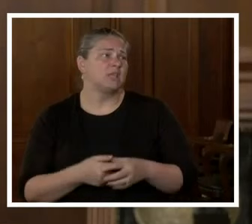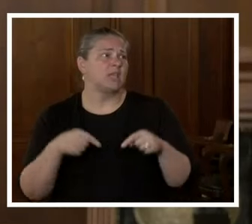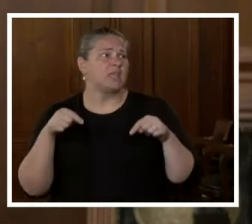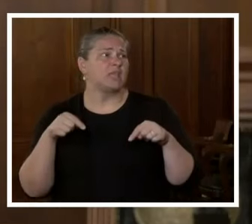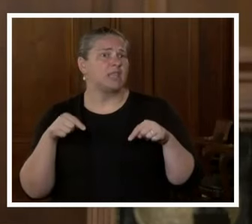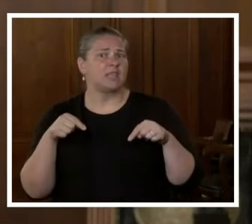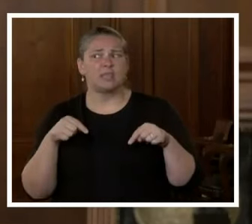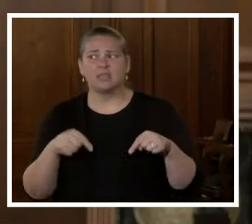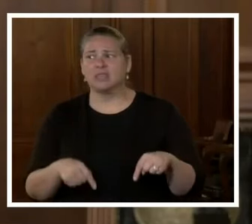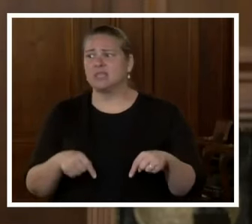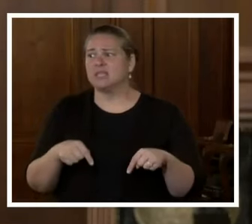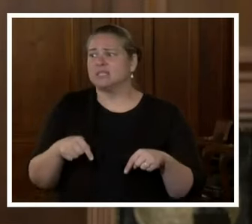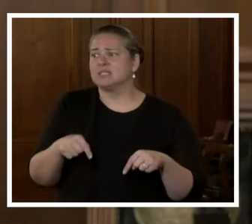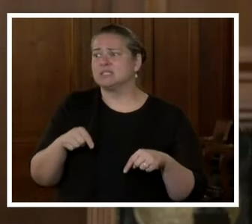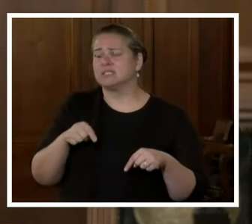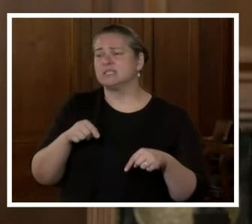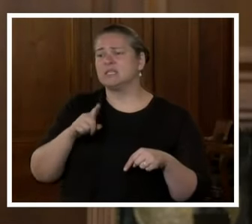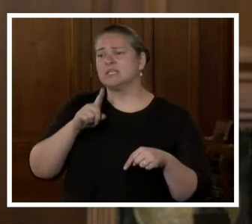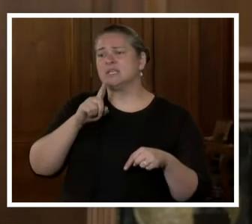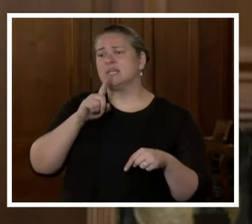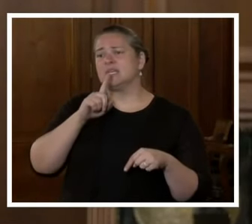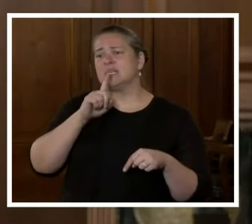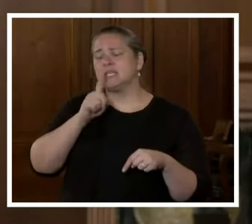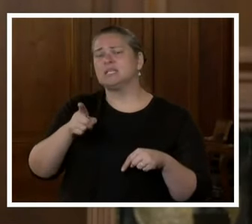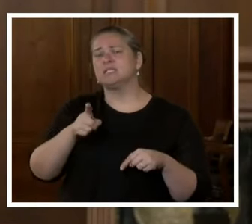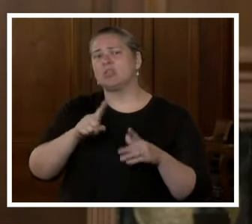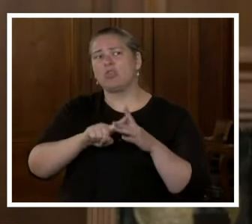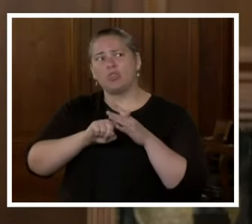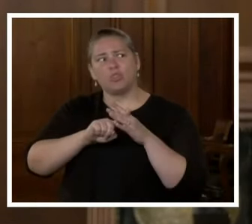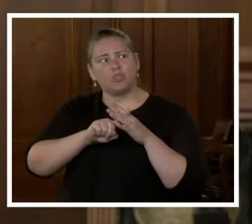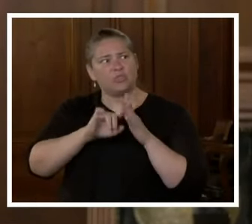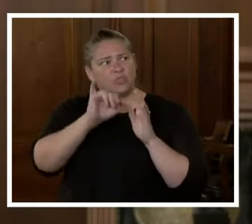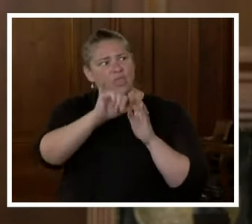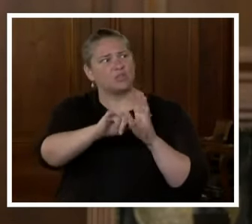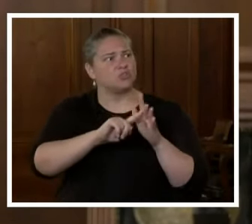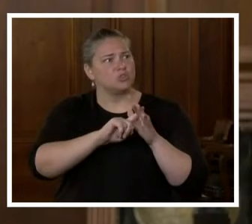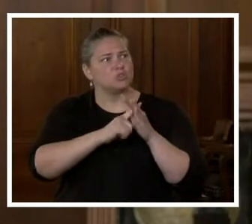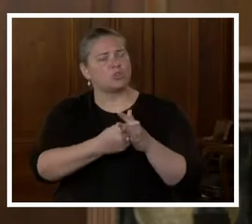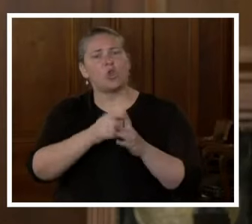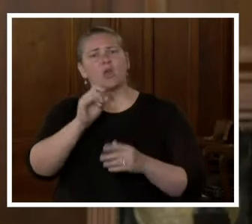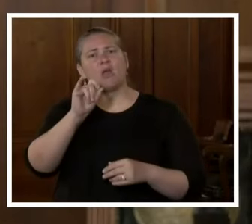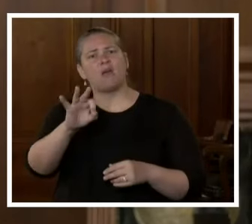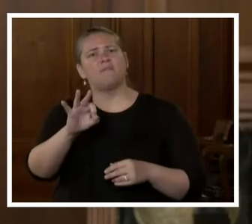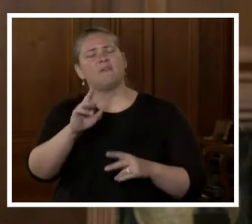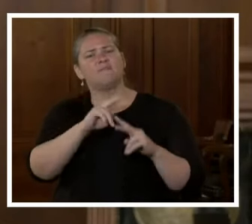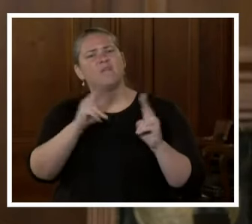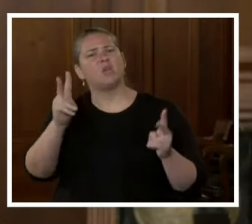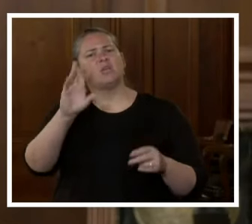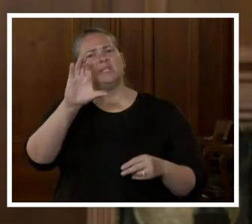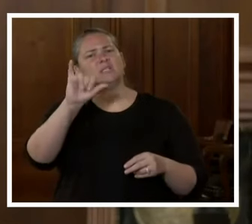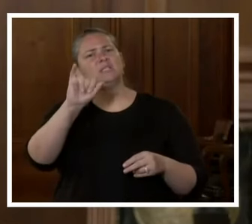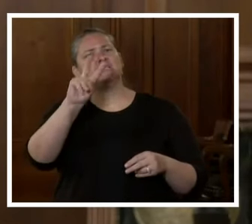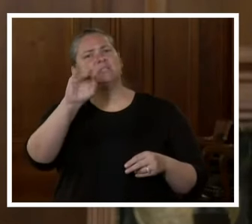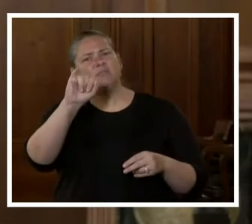[NON-AUDIBLE QUESTION]